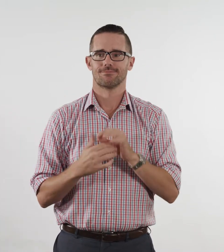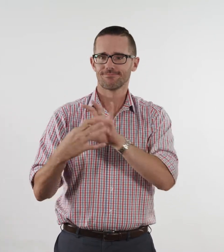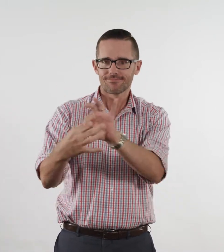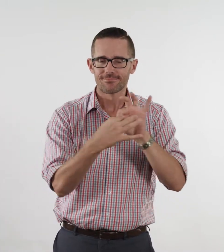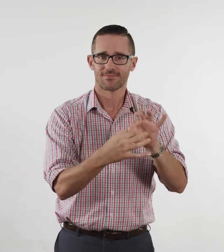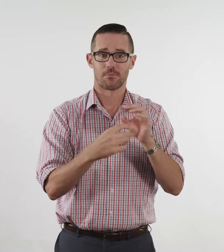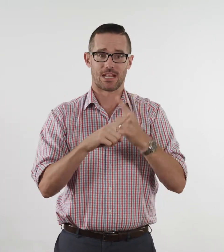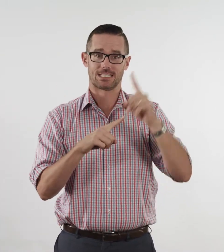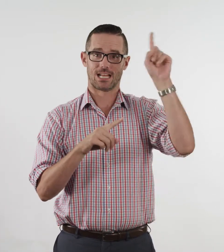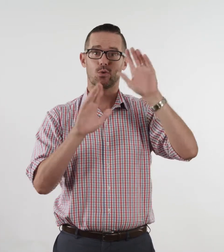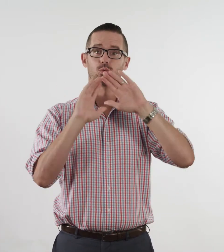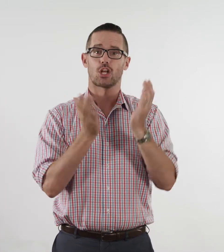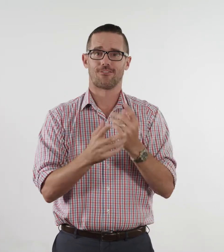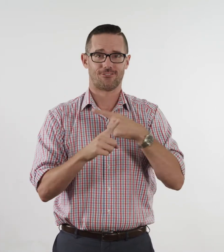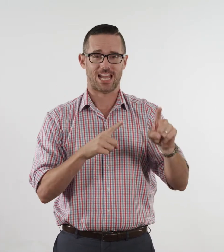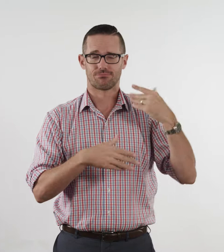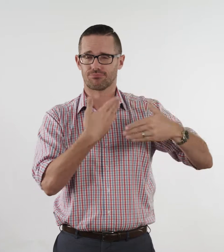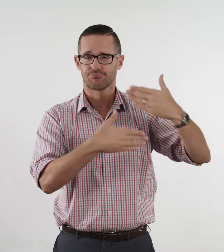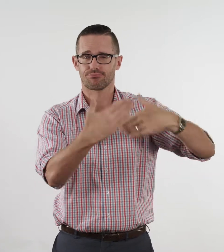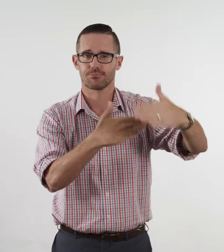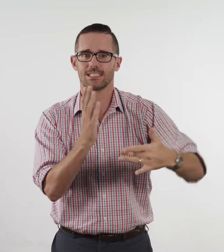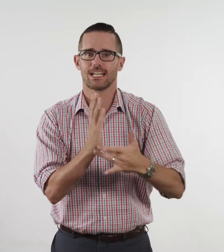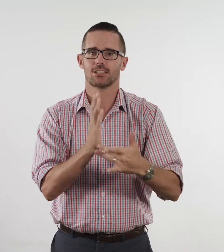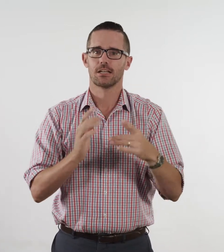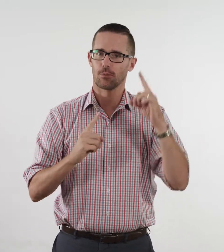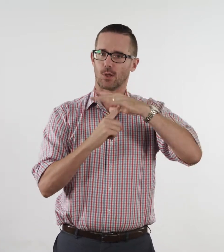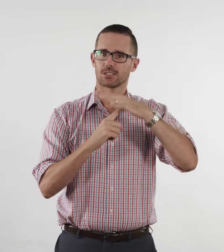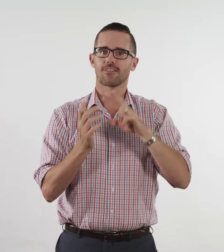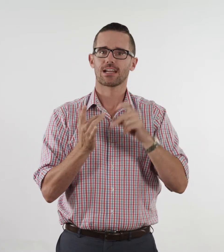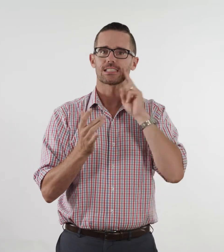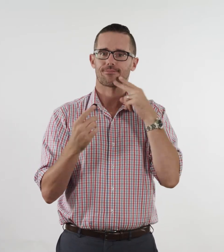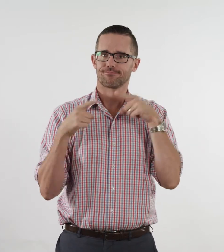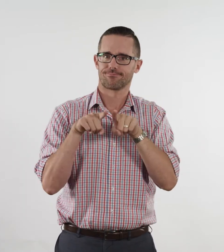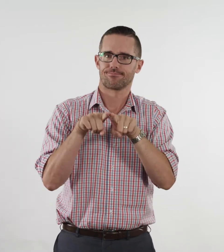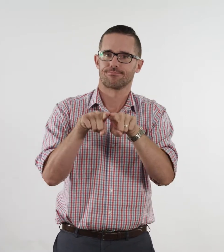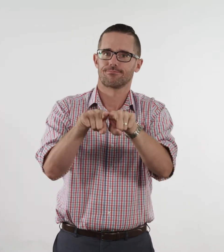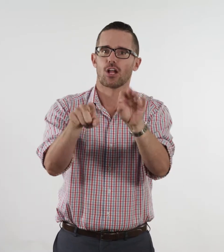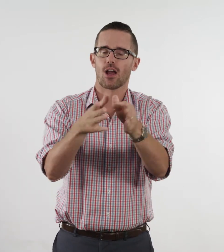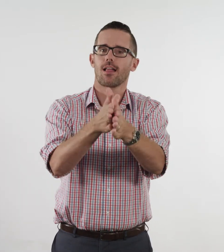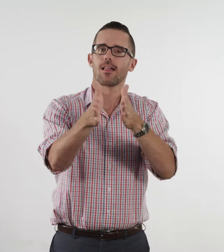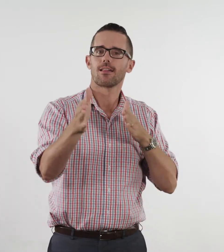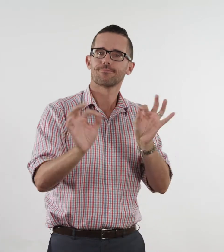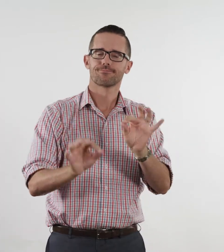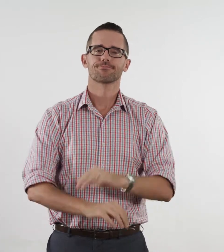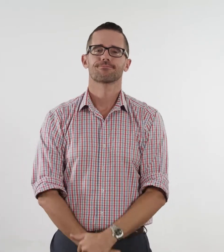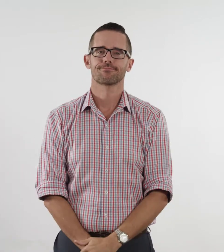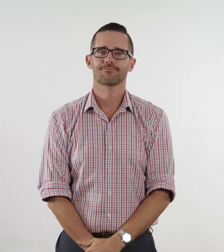In a fast-changing world, it is important that Vicdeaf keeps pace with technology.